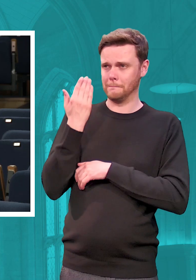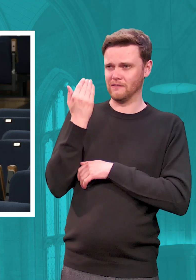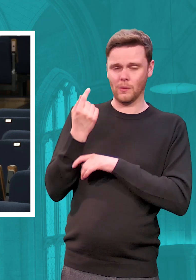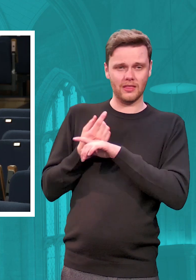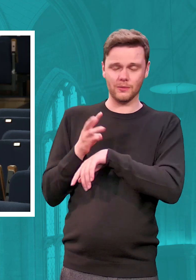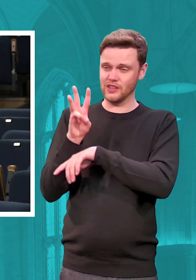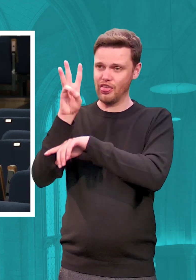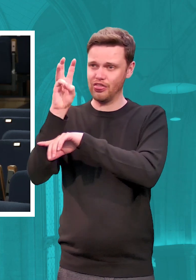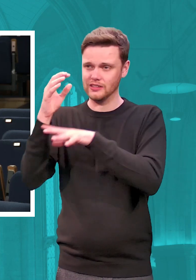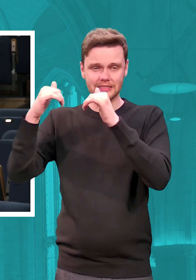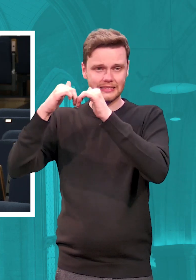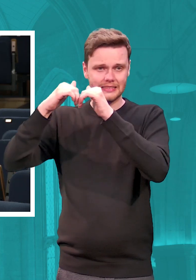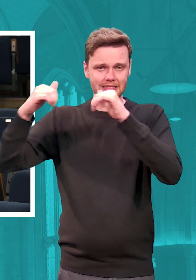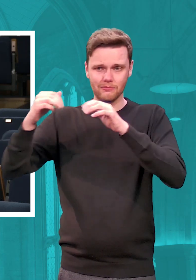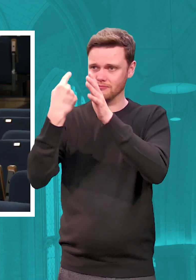and now it has become one parish.